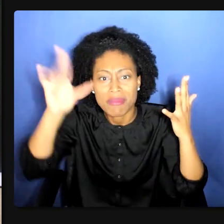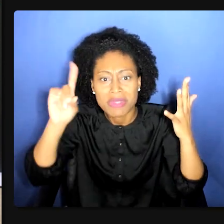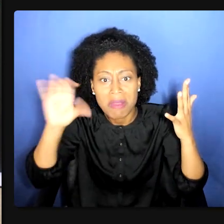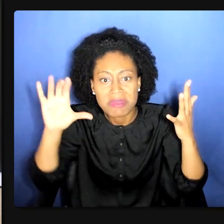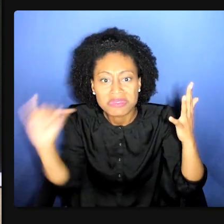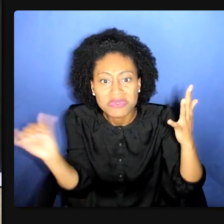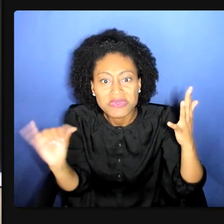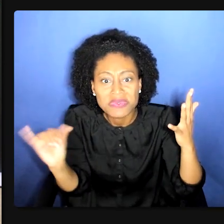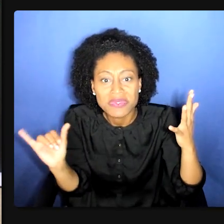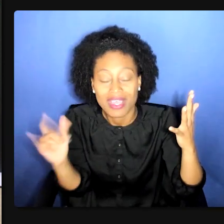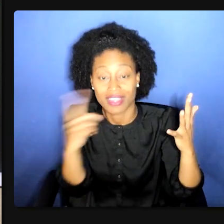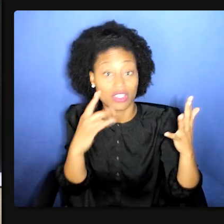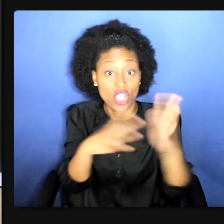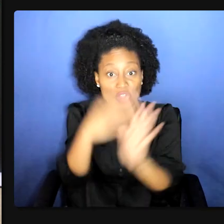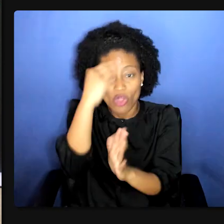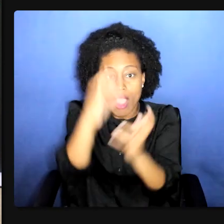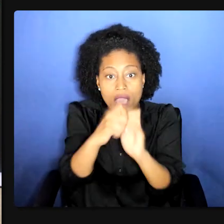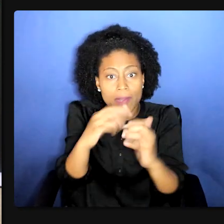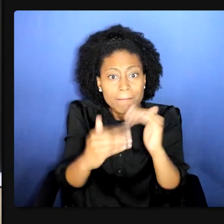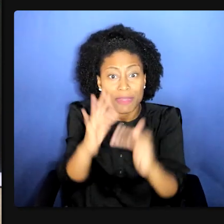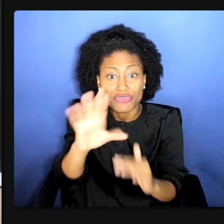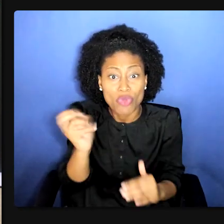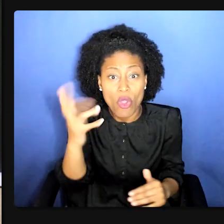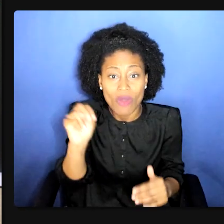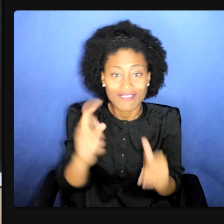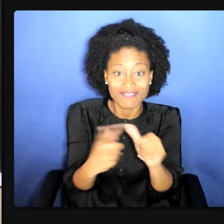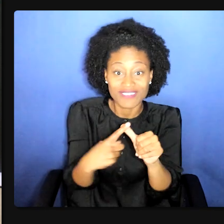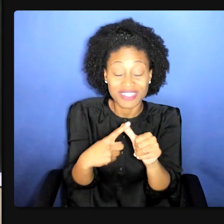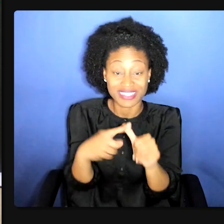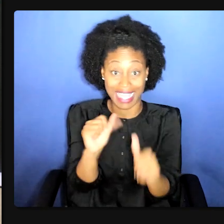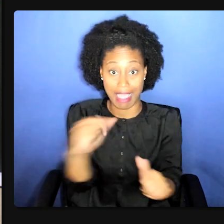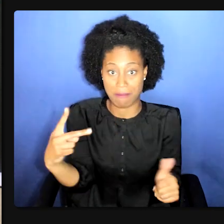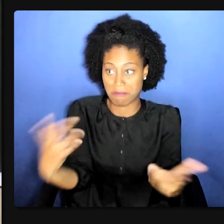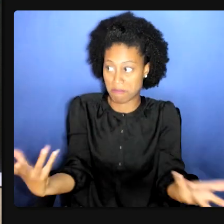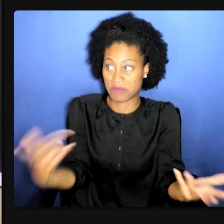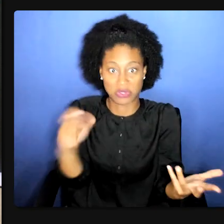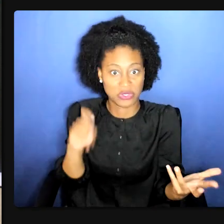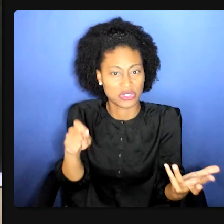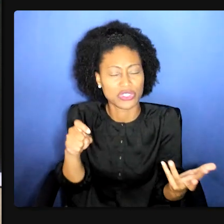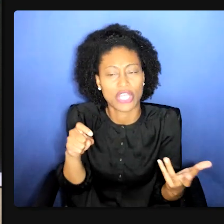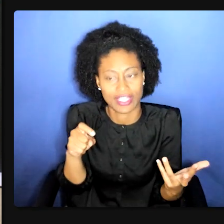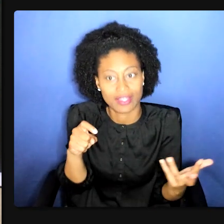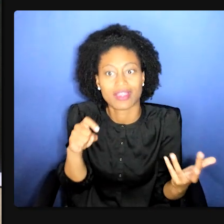learn all about how to build your first app what the affordances you should be considering are